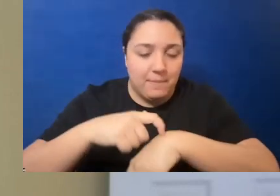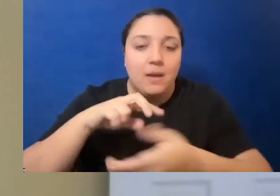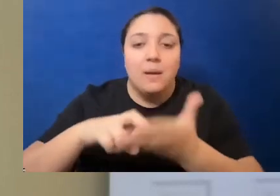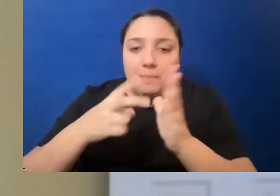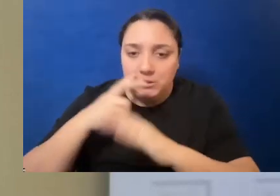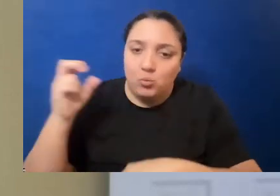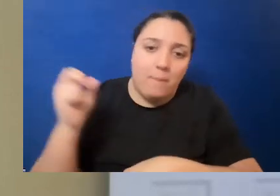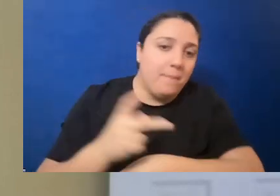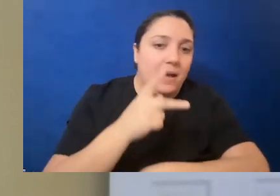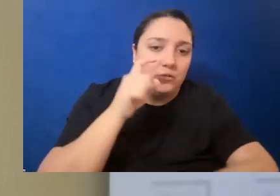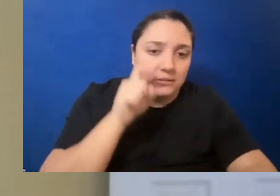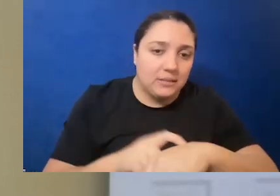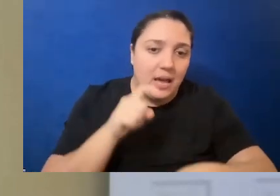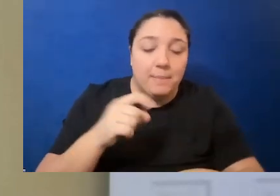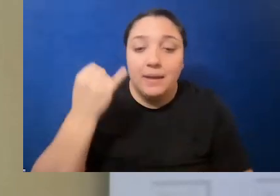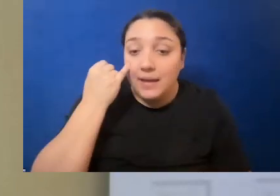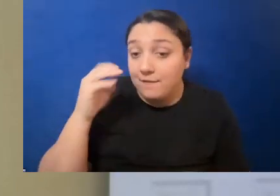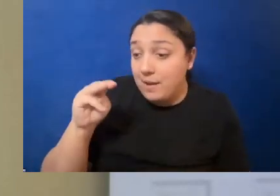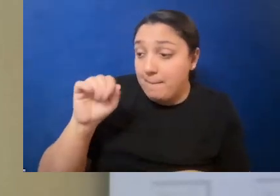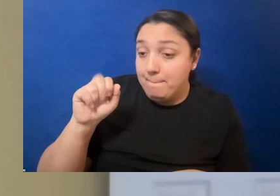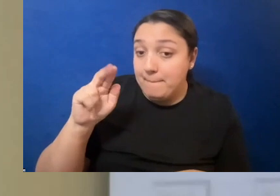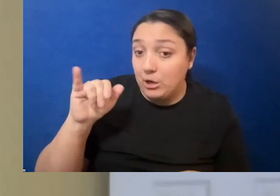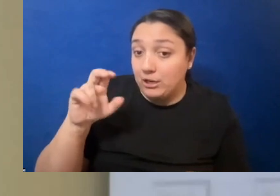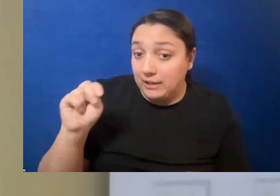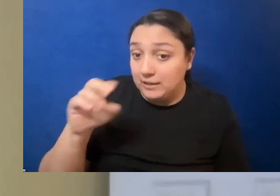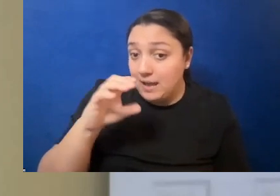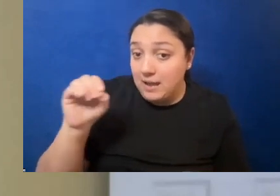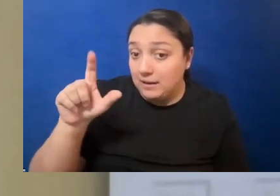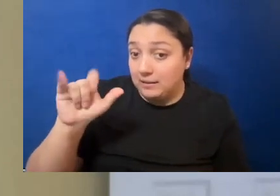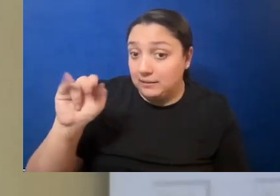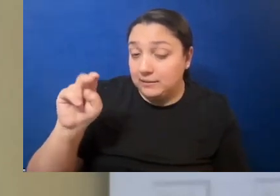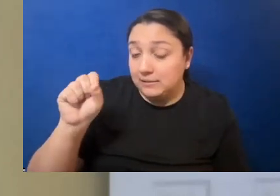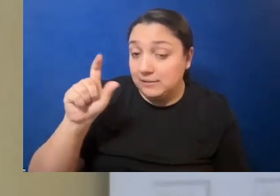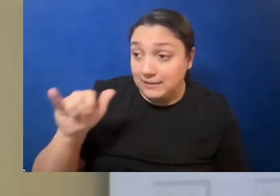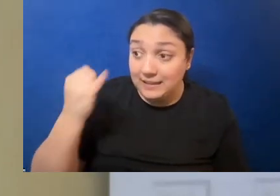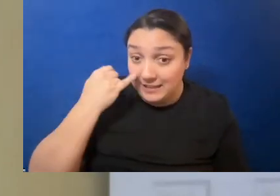AND THAT WILL PUT US BACK ON TRACK IF MARION AND LINDSEY COME